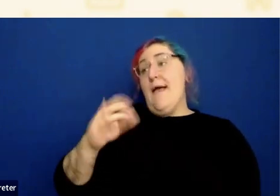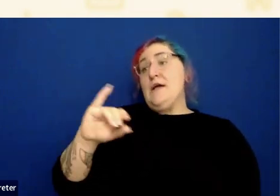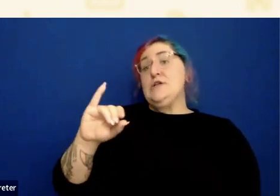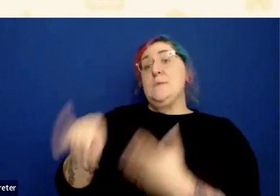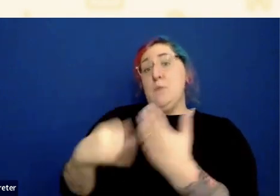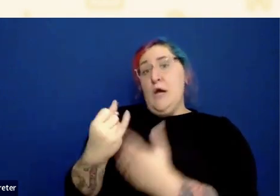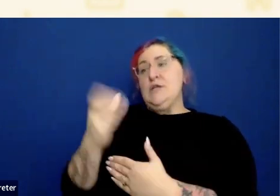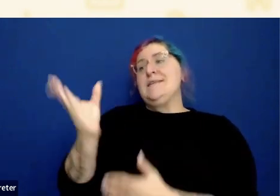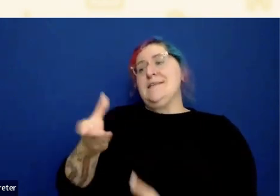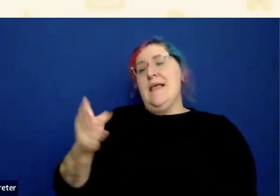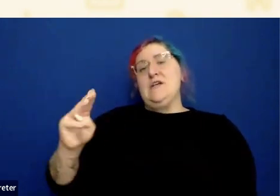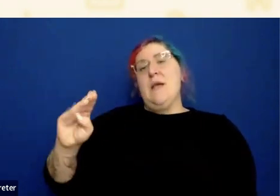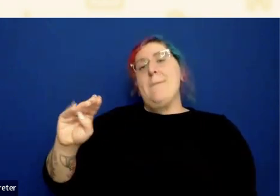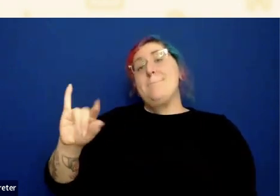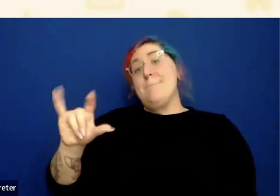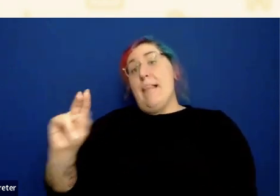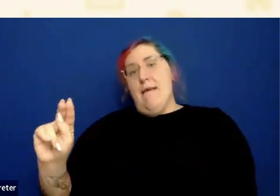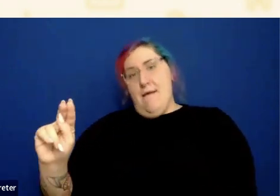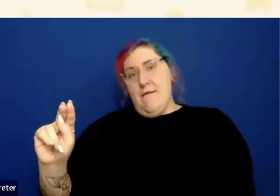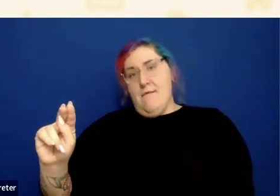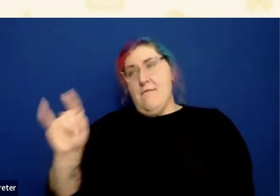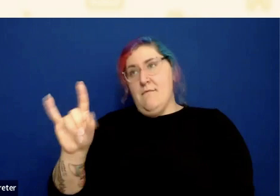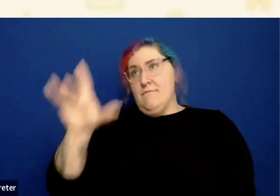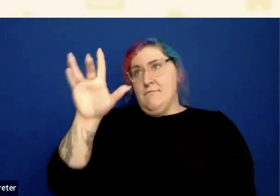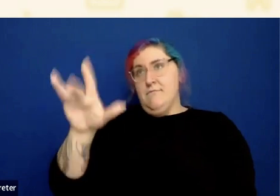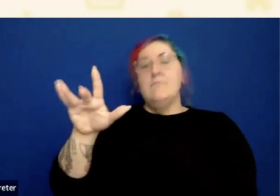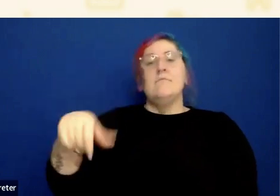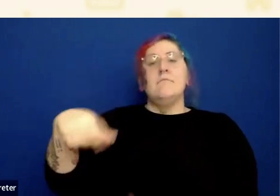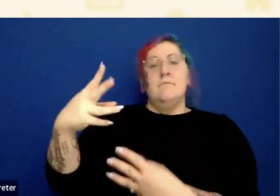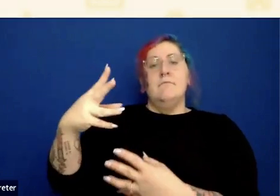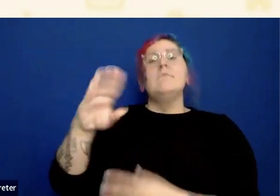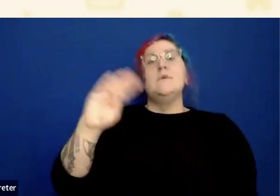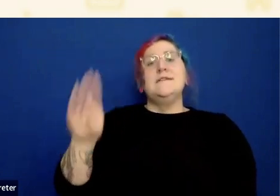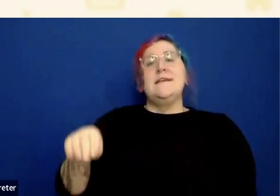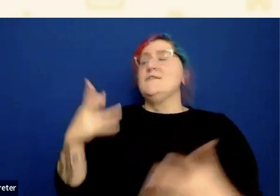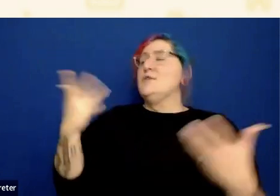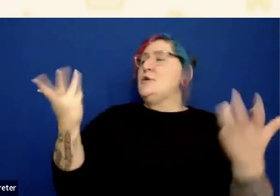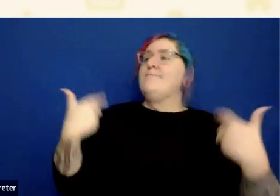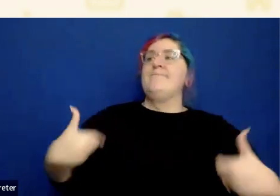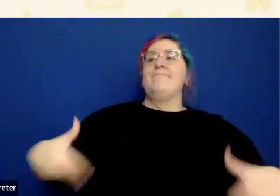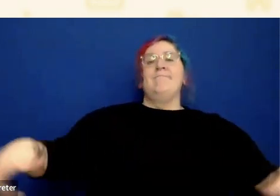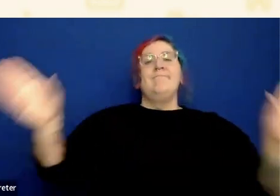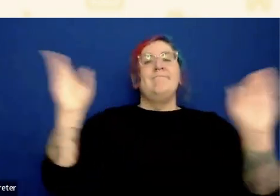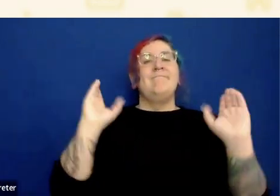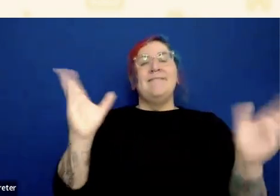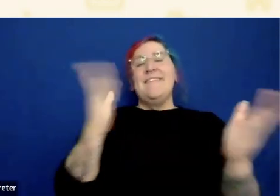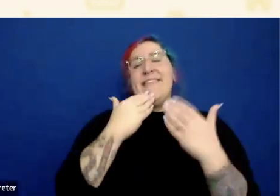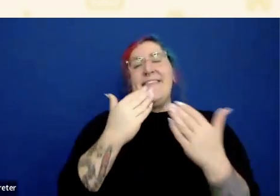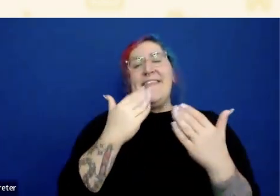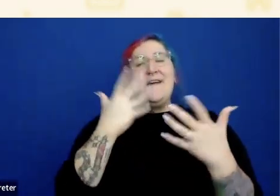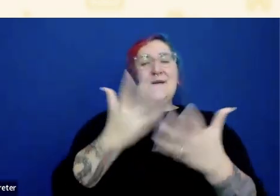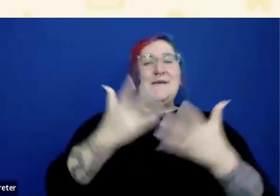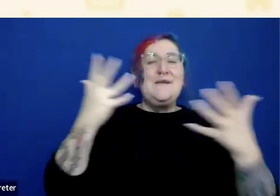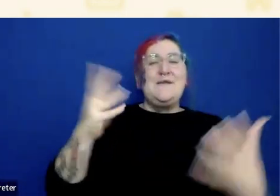Now I have to sign this out. Thank you so much, Jennison, for joining us for this. This was so much fun.